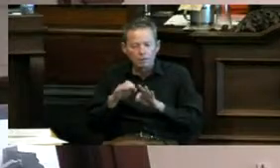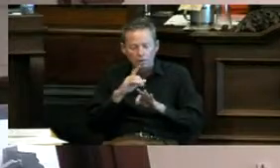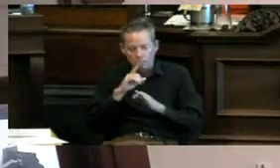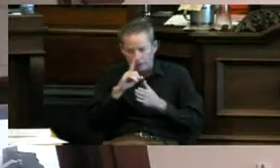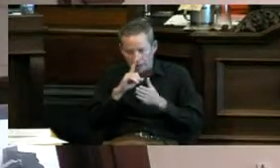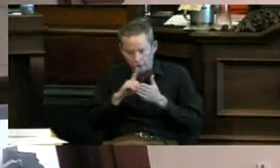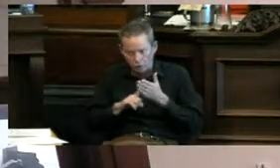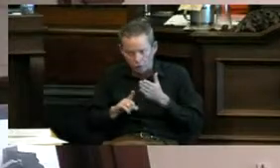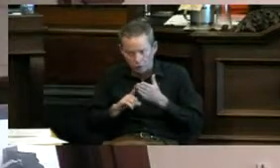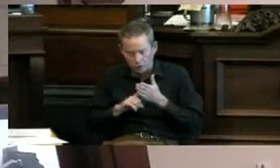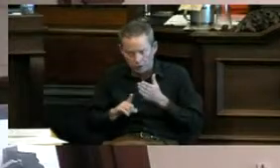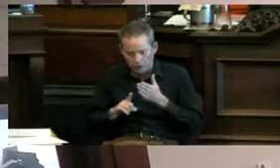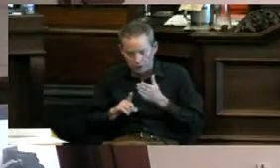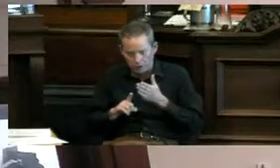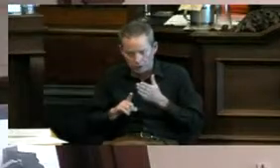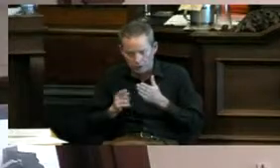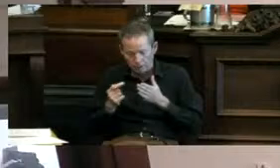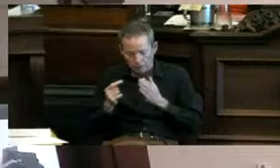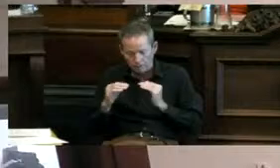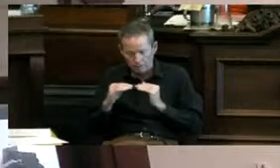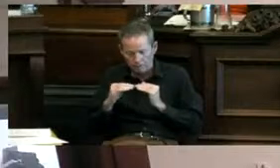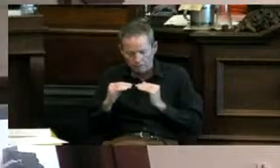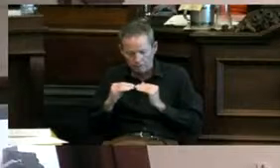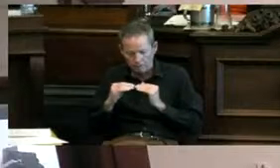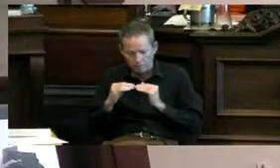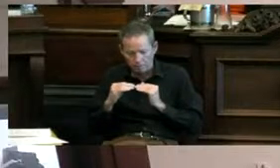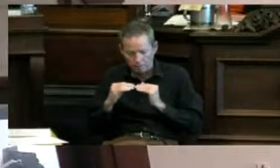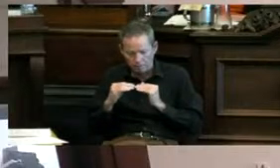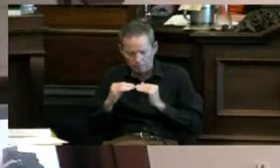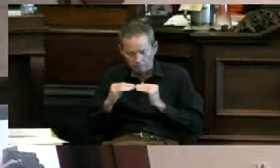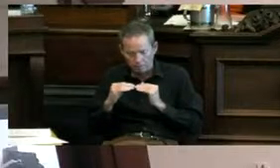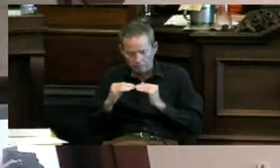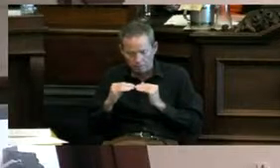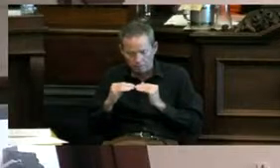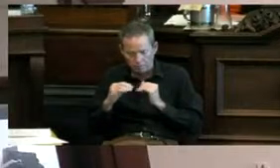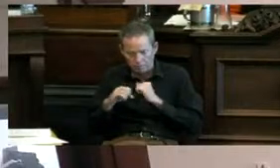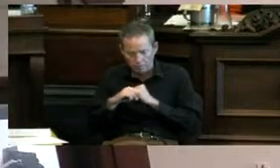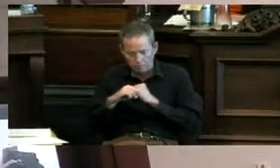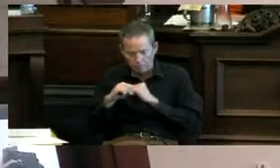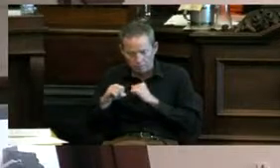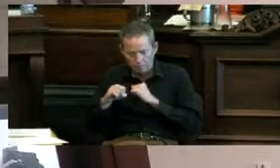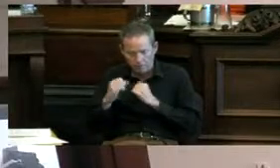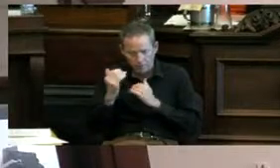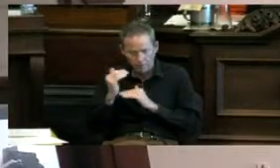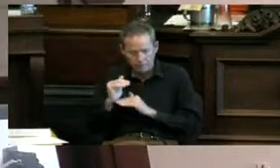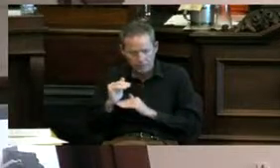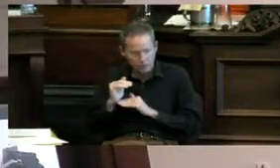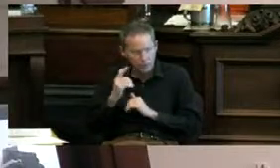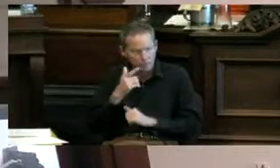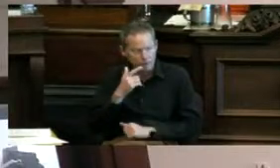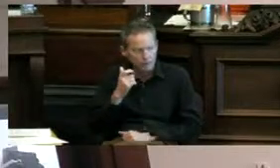cure. But when you're paying for the prevention, yeah, it's kind of expensive. Are you looking at